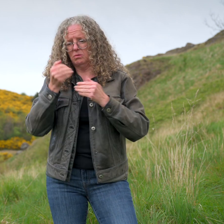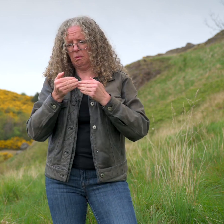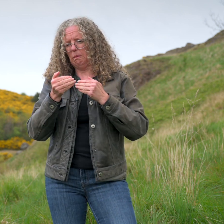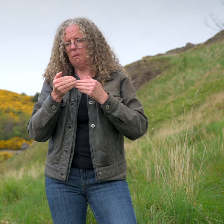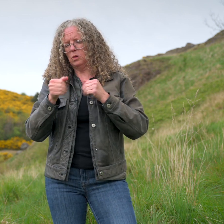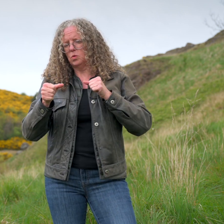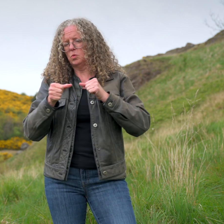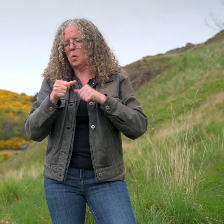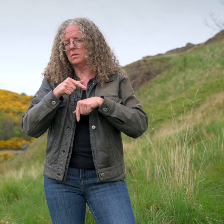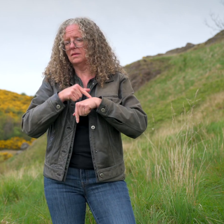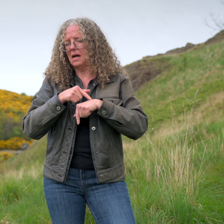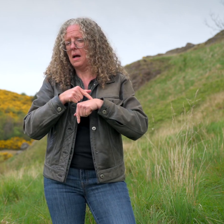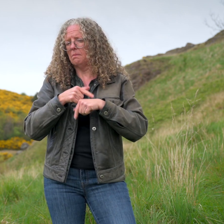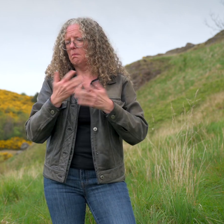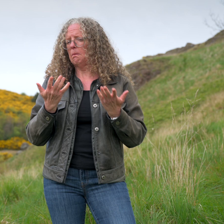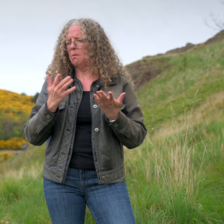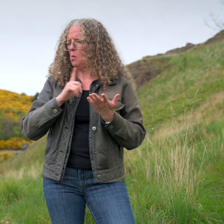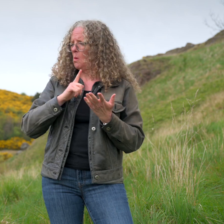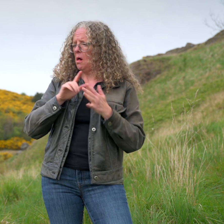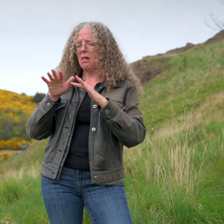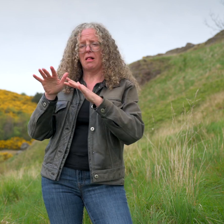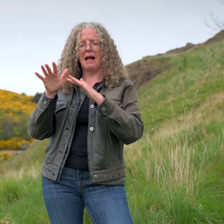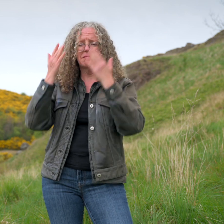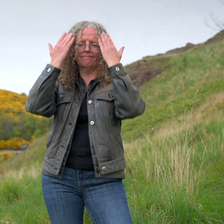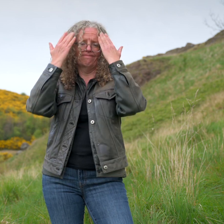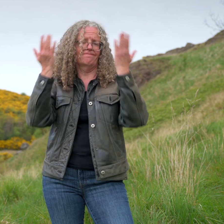Exactly why they were made remains a mystery.